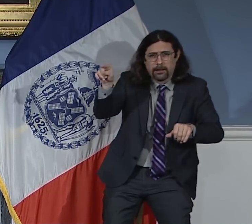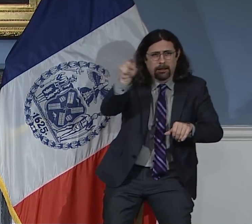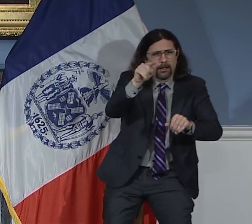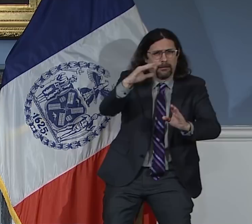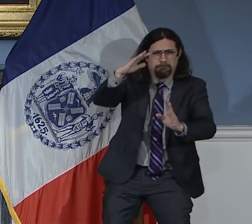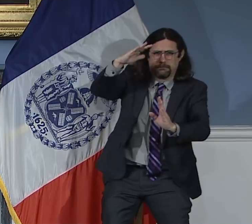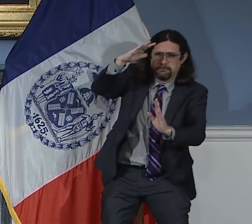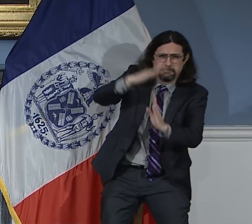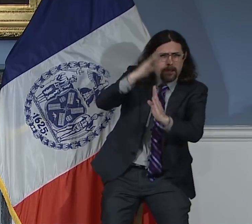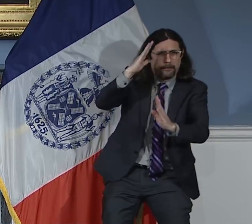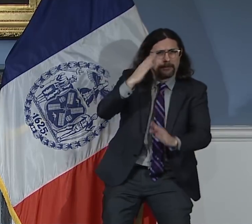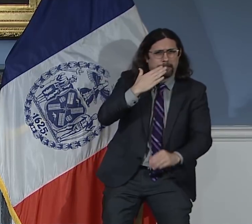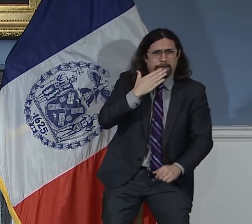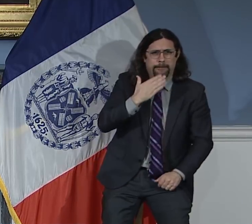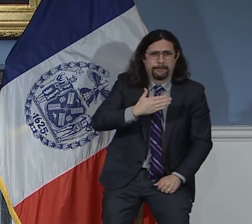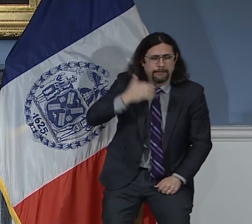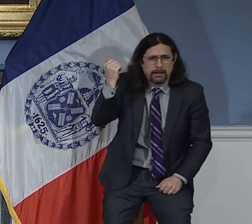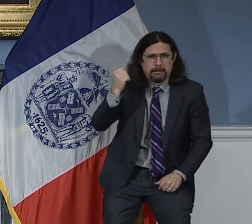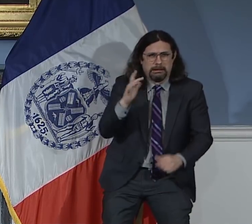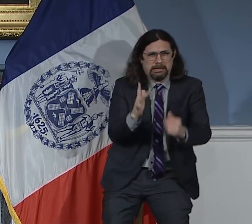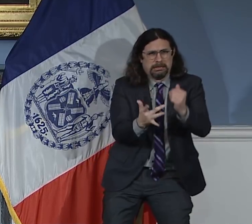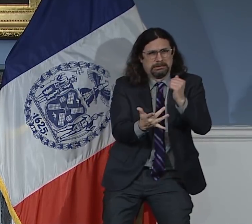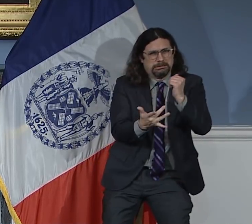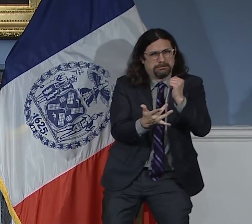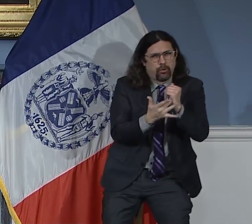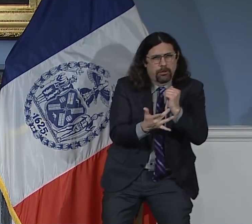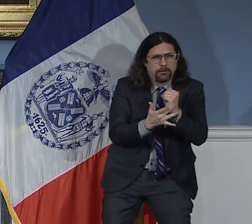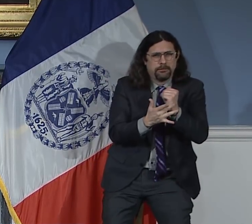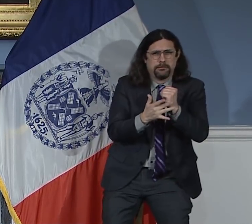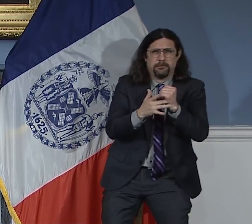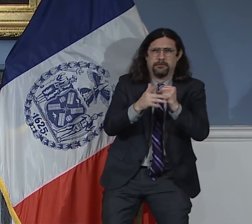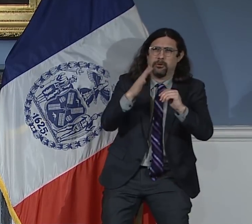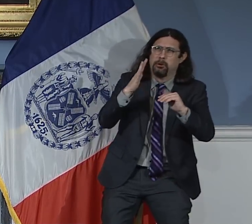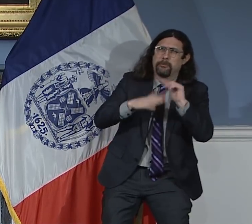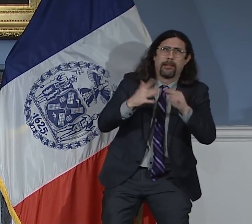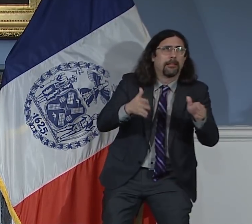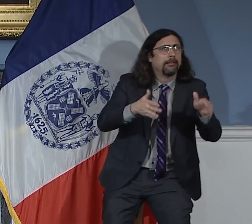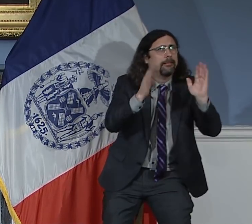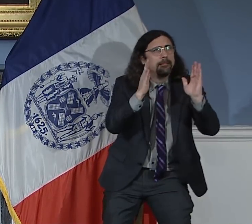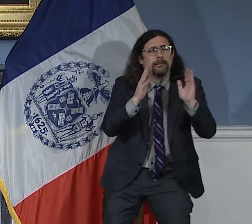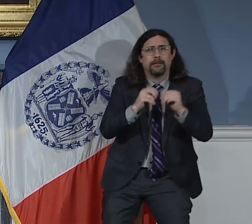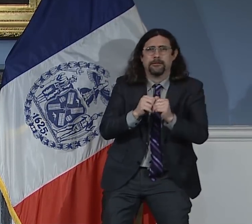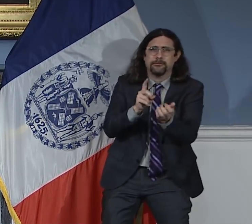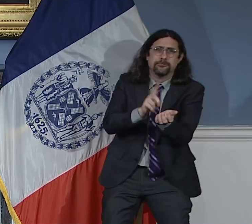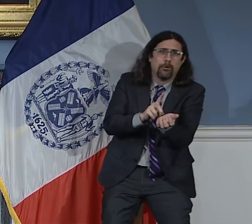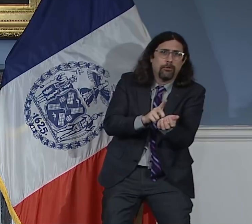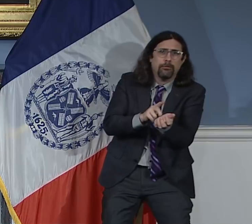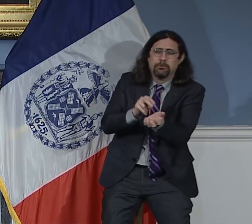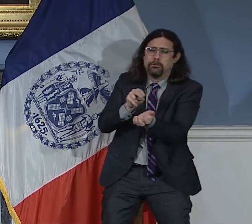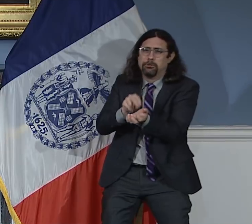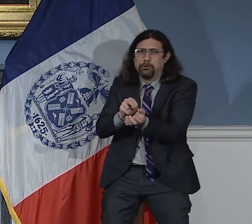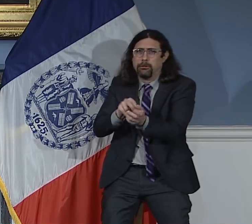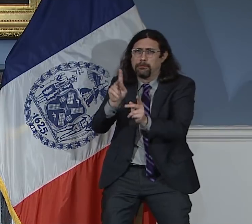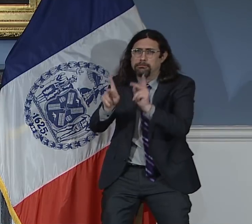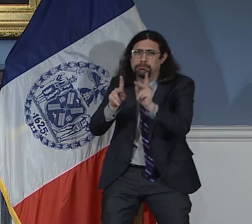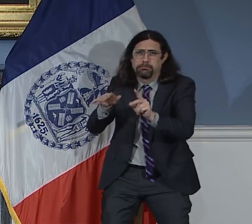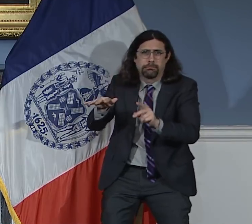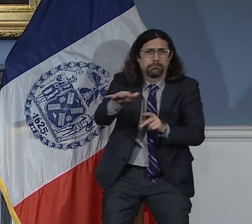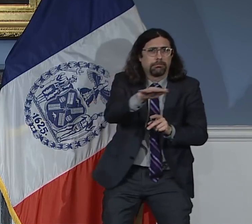AND NURSES AND ALL THE PEOPLE THAT WORK IN OUR HEALTH CARE FACILITIES, THE LAB THECS, EVERYONE WHO WORKS IN OUR ACFILIEITS.